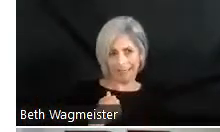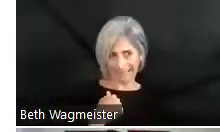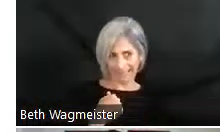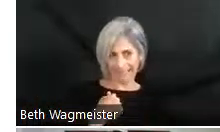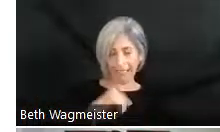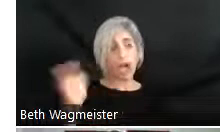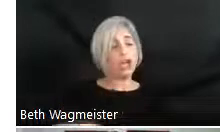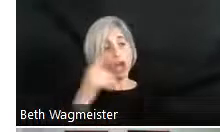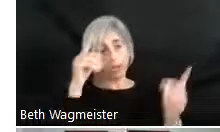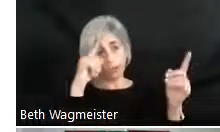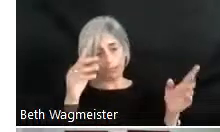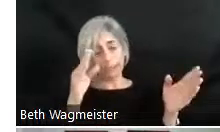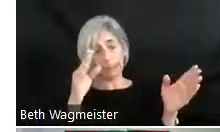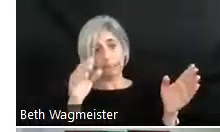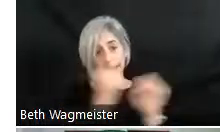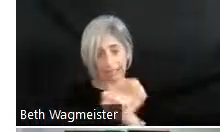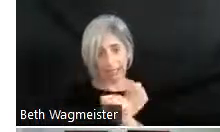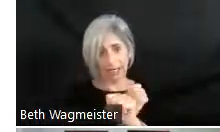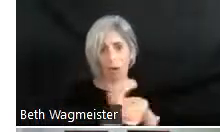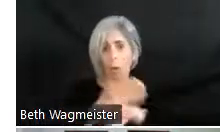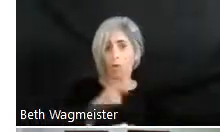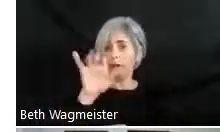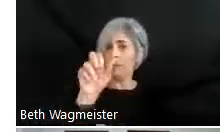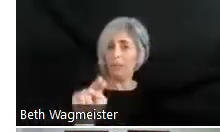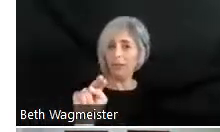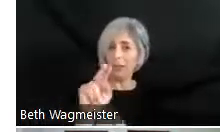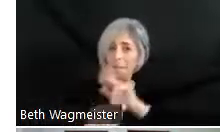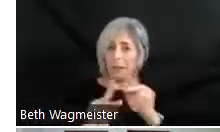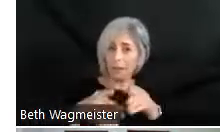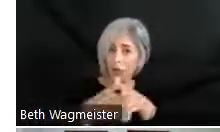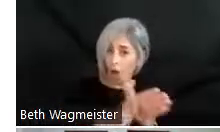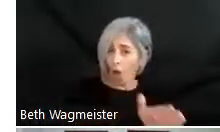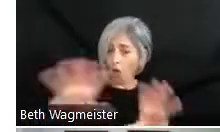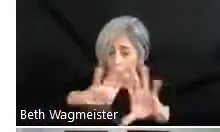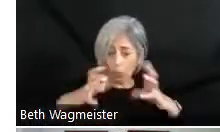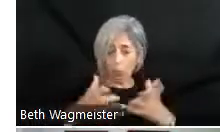we use often. Over a billion people worldwide have a disability. I don't like using this statistic just